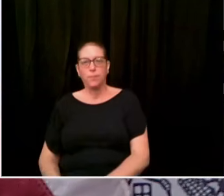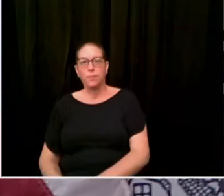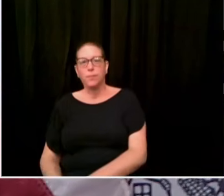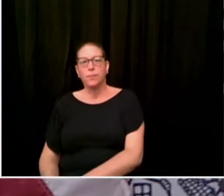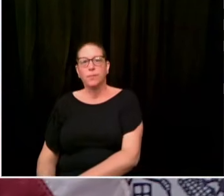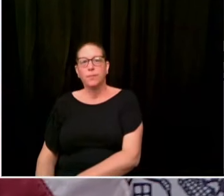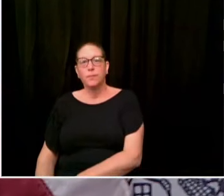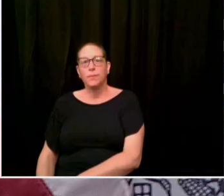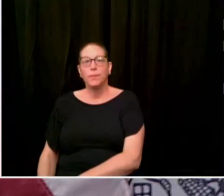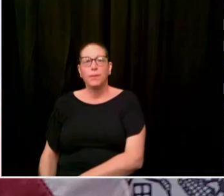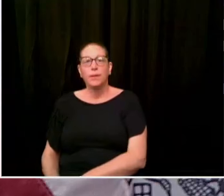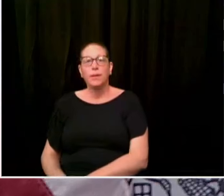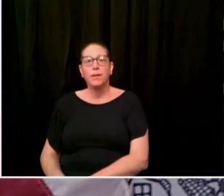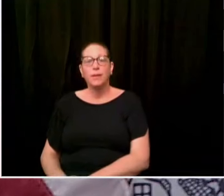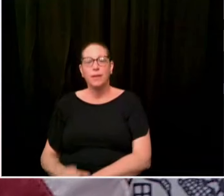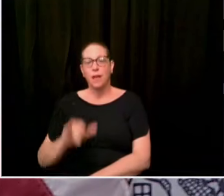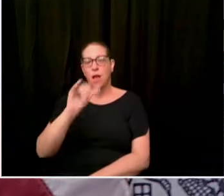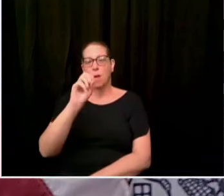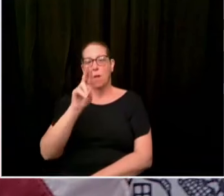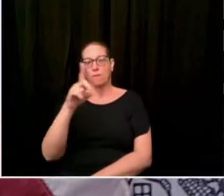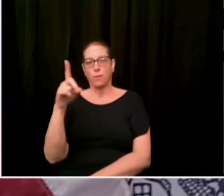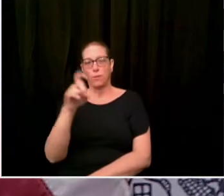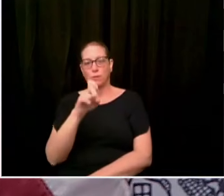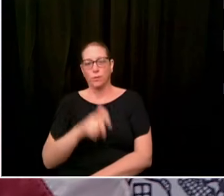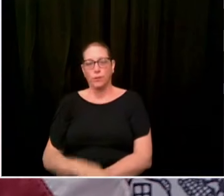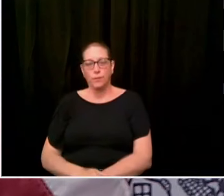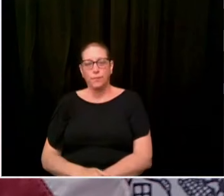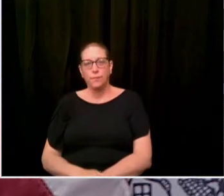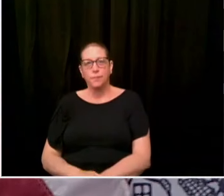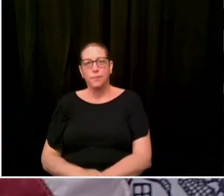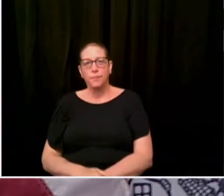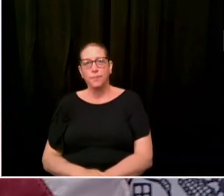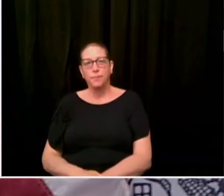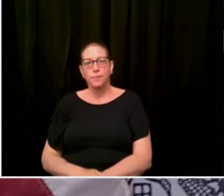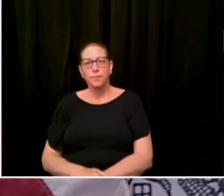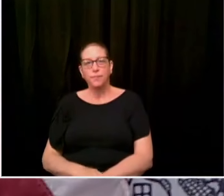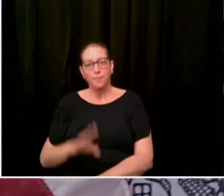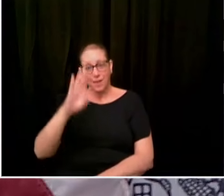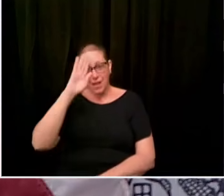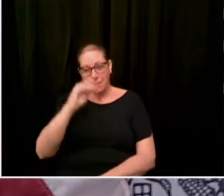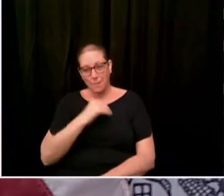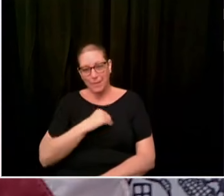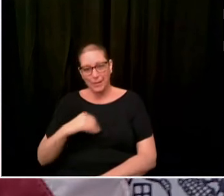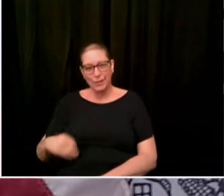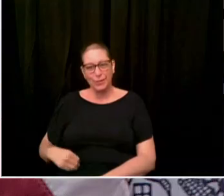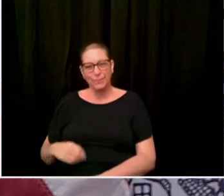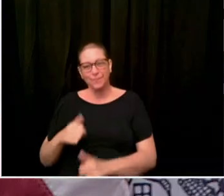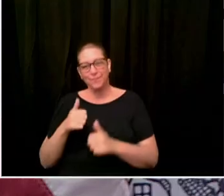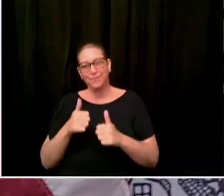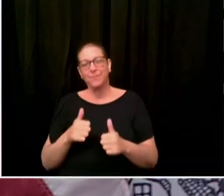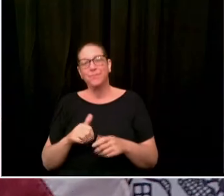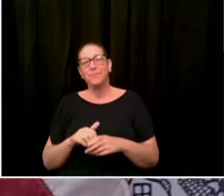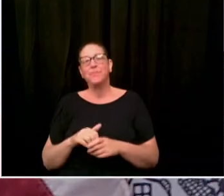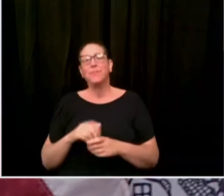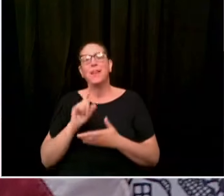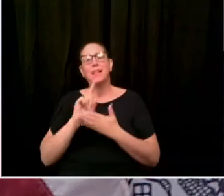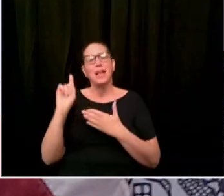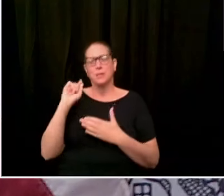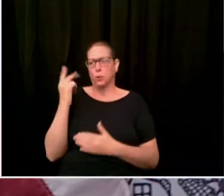HELP THEM TO PROTECT THEIR FAMILIES. NEXT WE HAVE YOA FROM THE CITY.